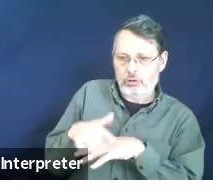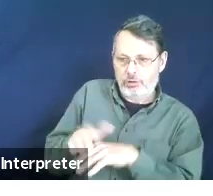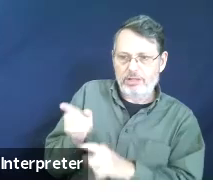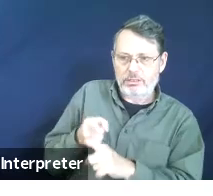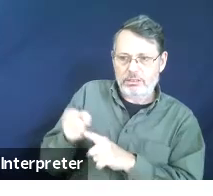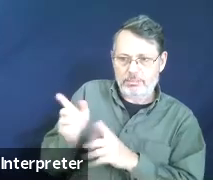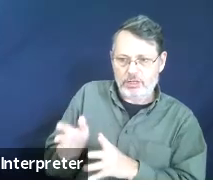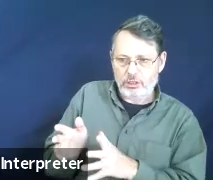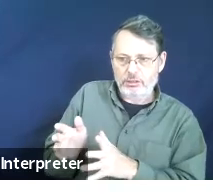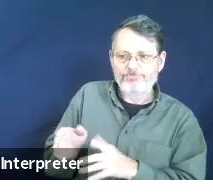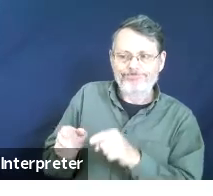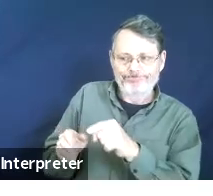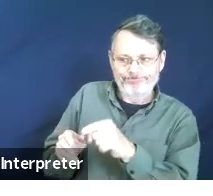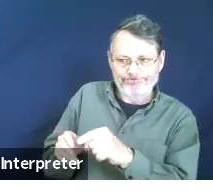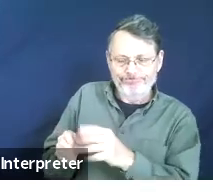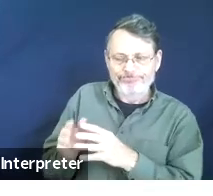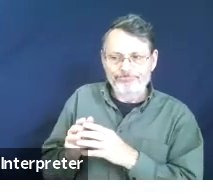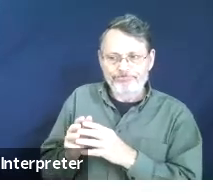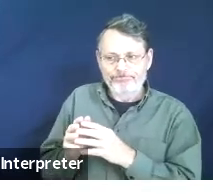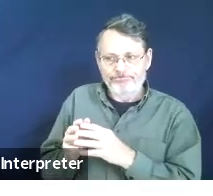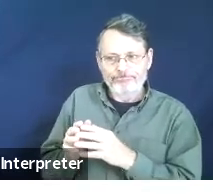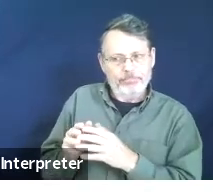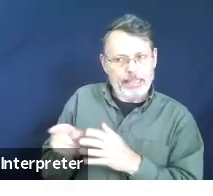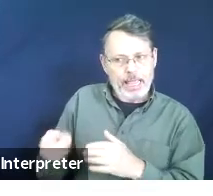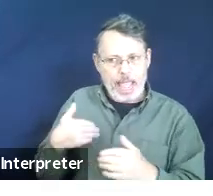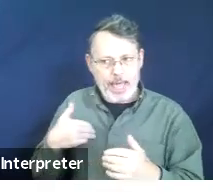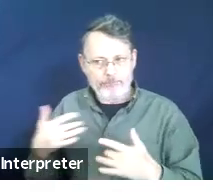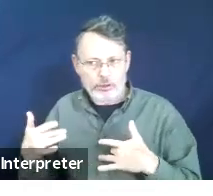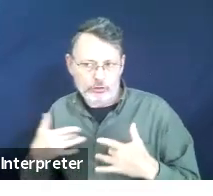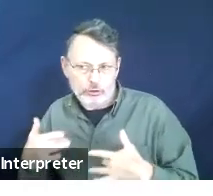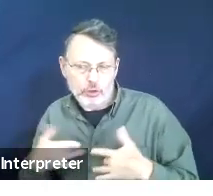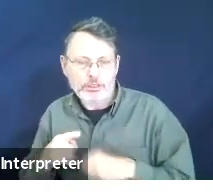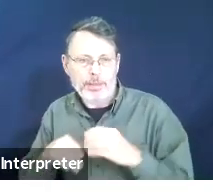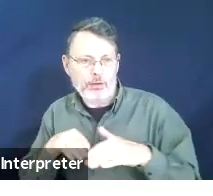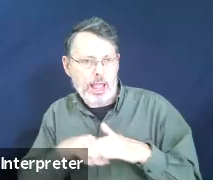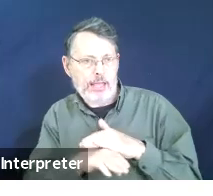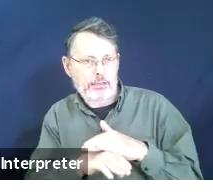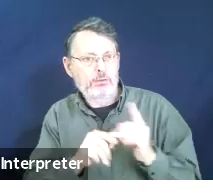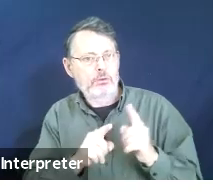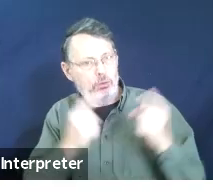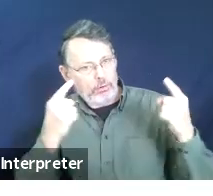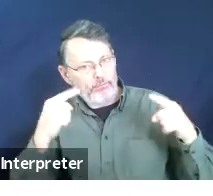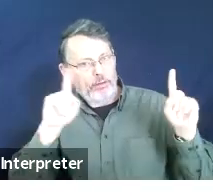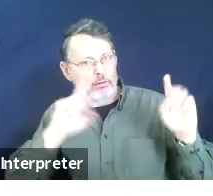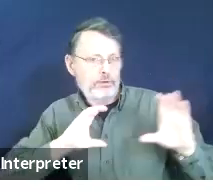talked a little bit about concerns about access to effective communication, and we were hearing